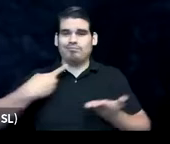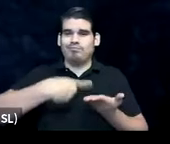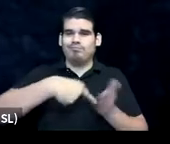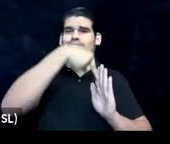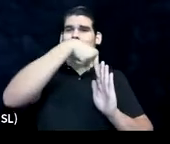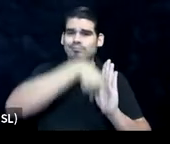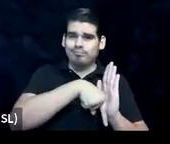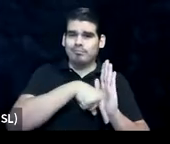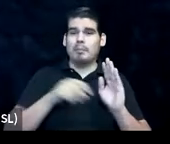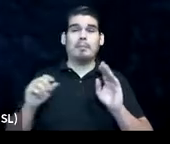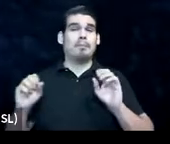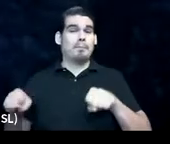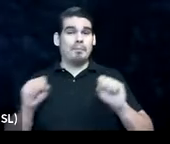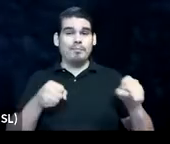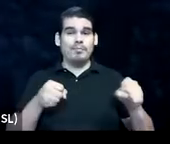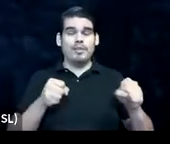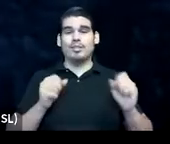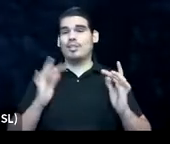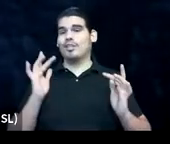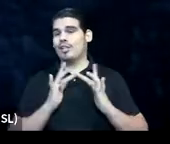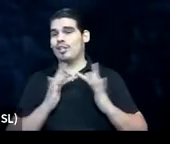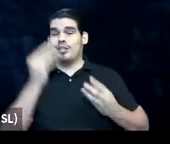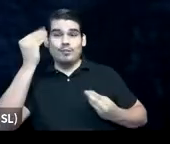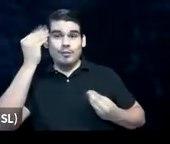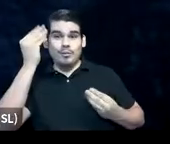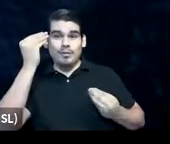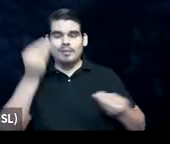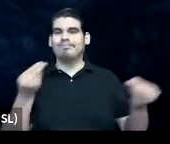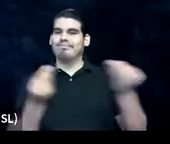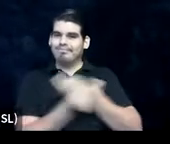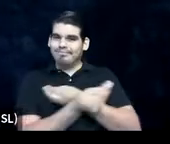But feel free to just come up doesn't even have to be two to four could just be one quick resolve.